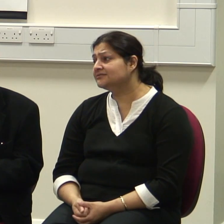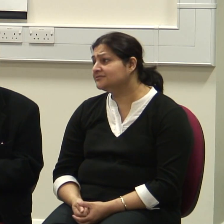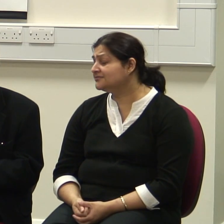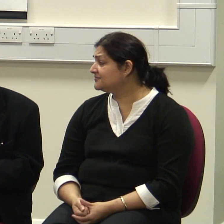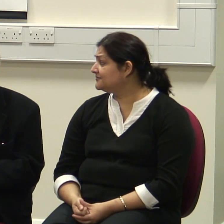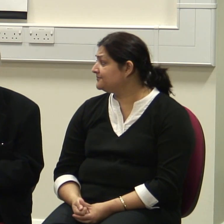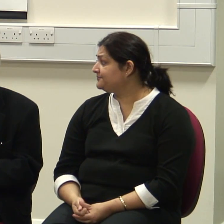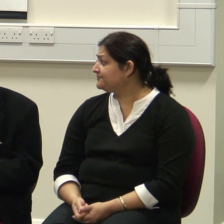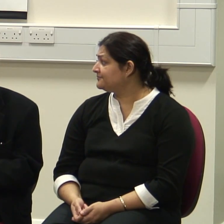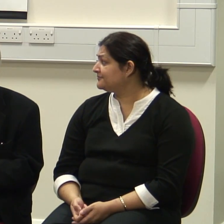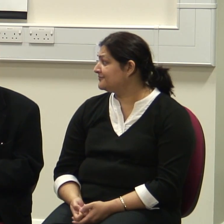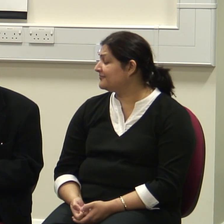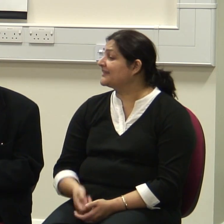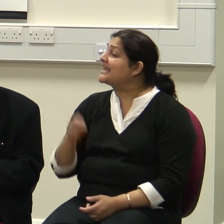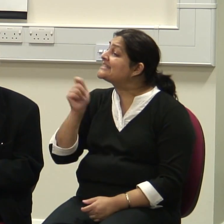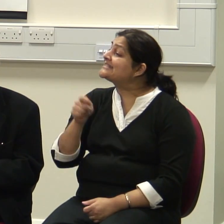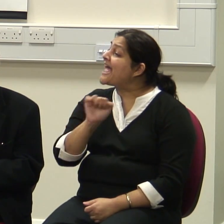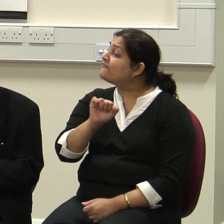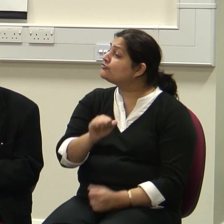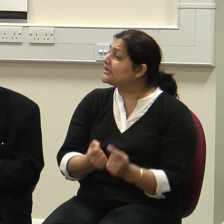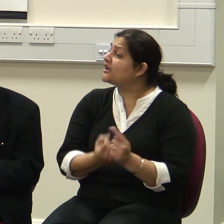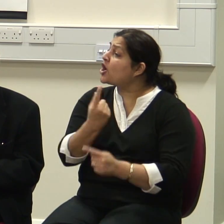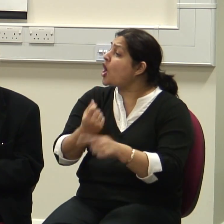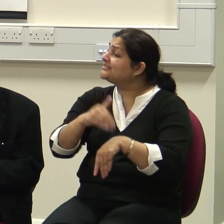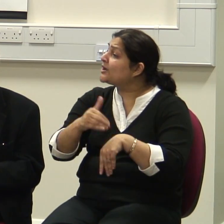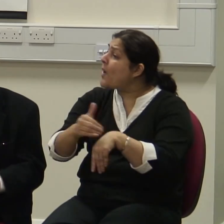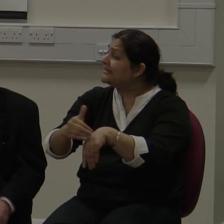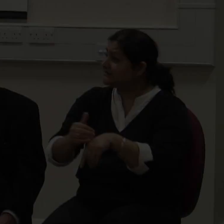of slavery are very much alive in America today.